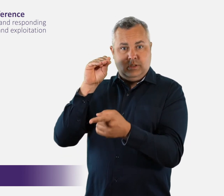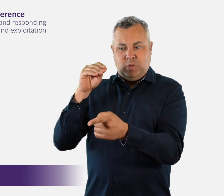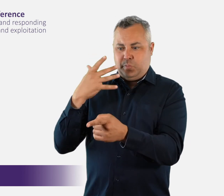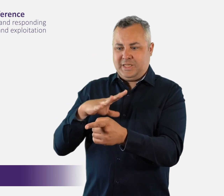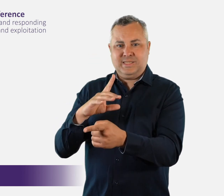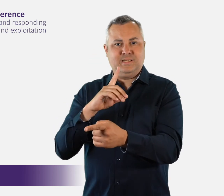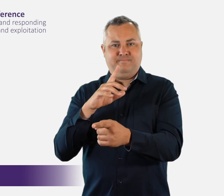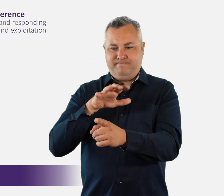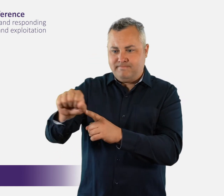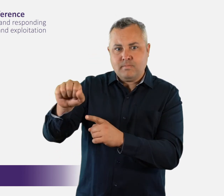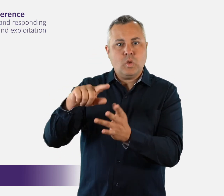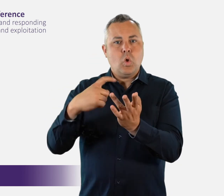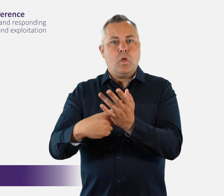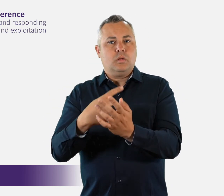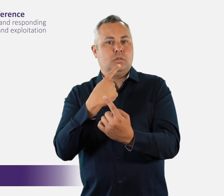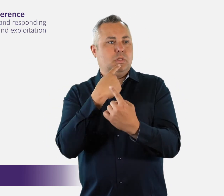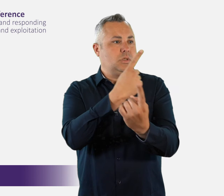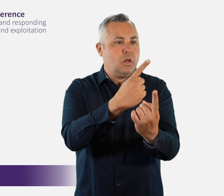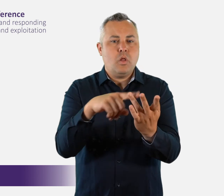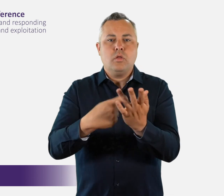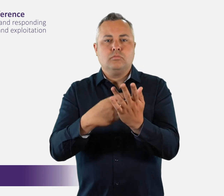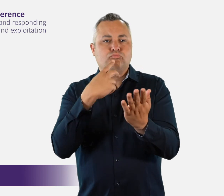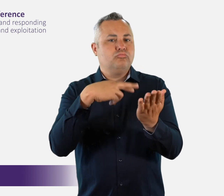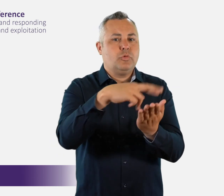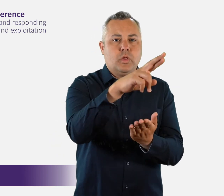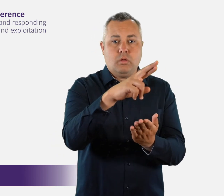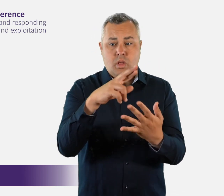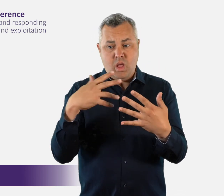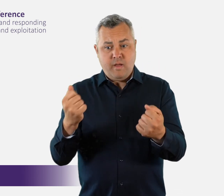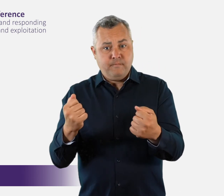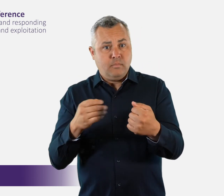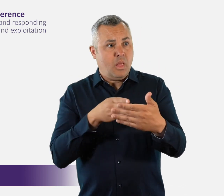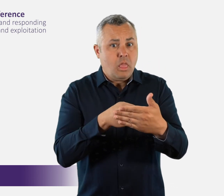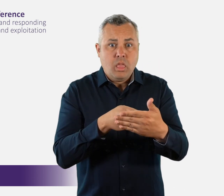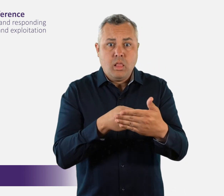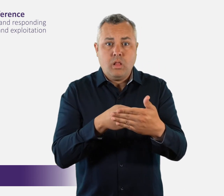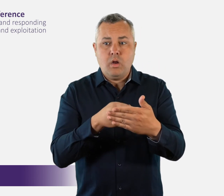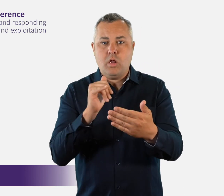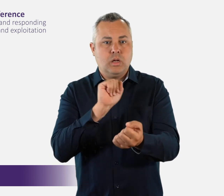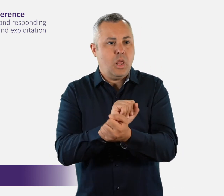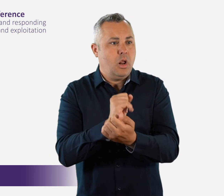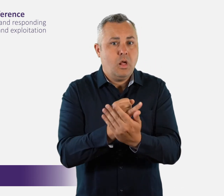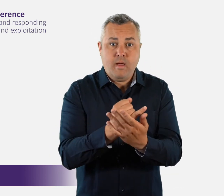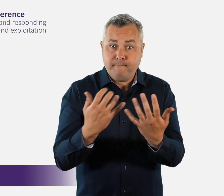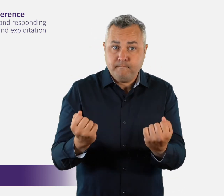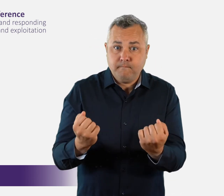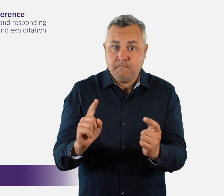violence, abuse, neglect or exploitation in education and learning settings?